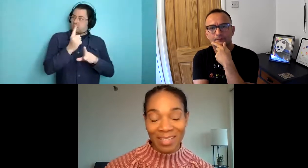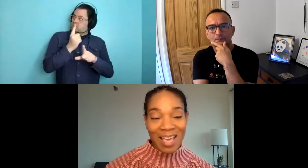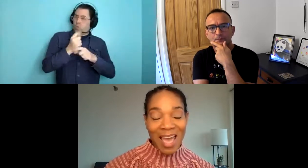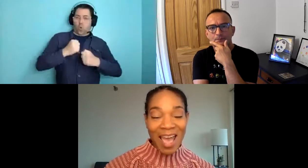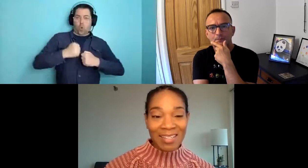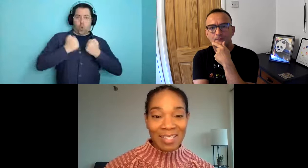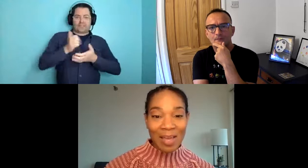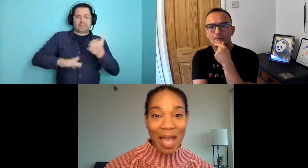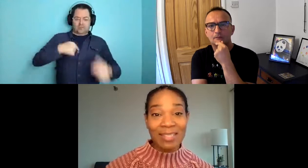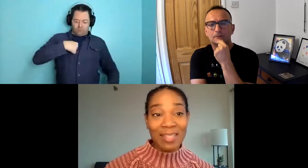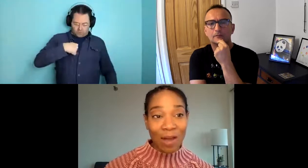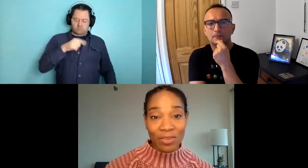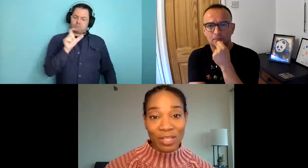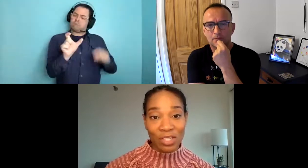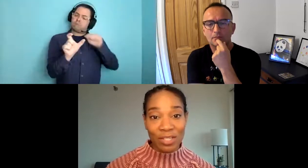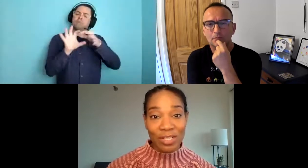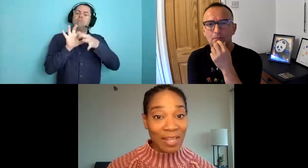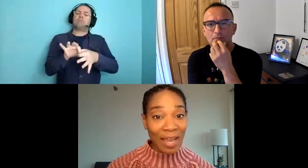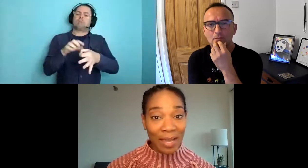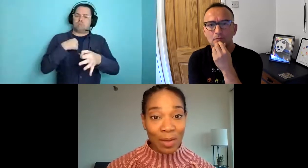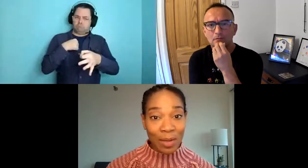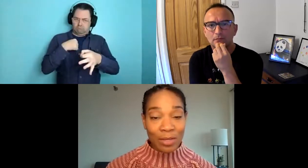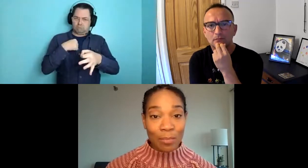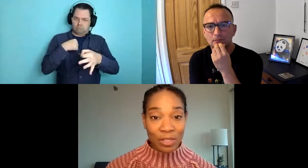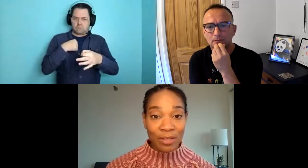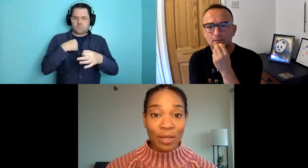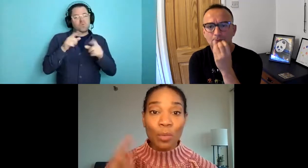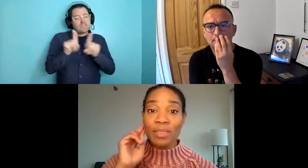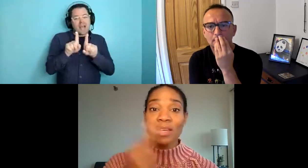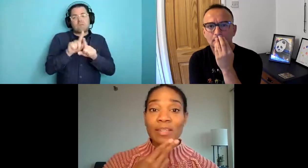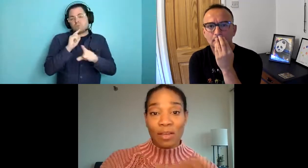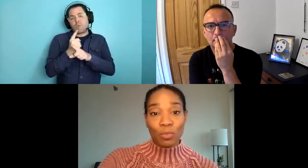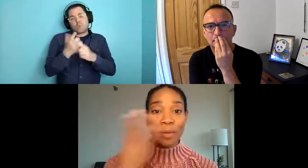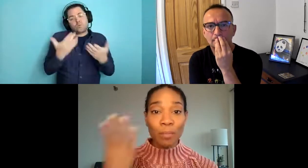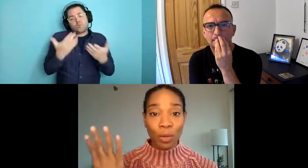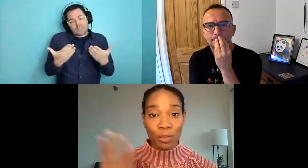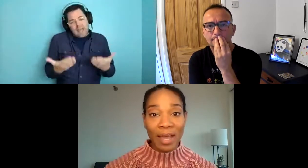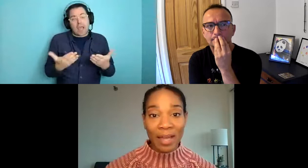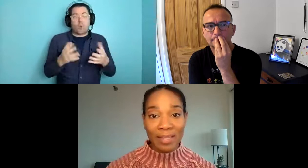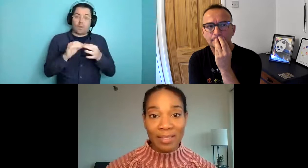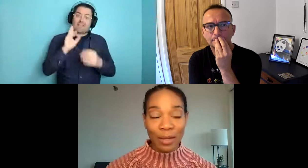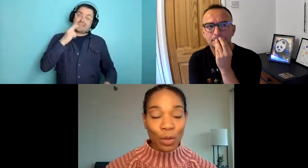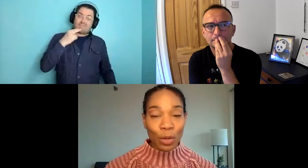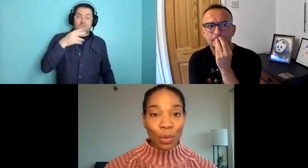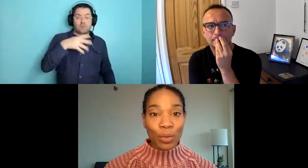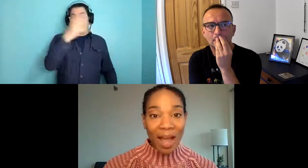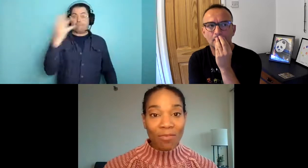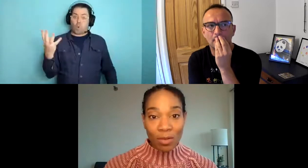we need signs right, Sign_Language to be able_to articulate our journeys with our identity so that is